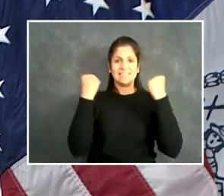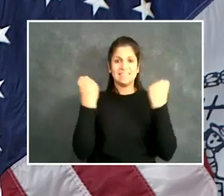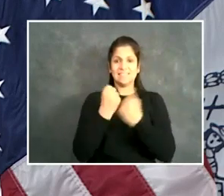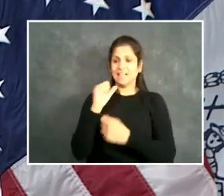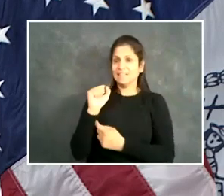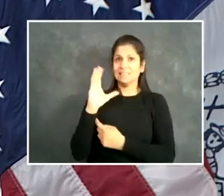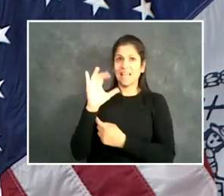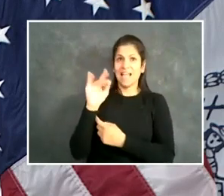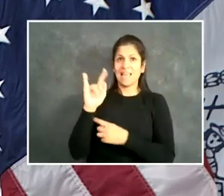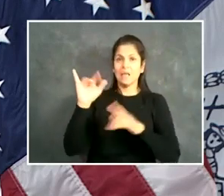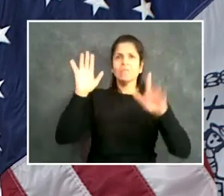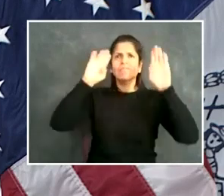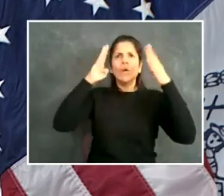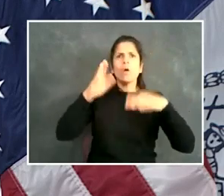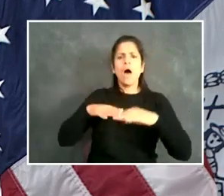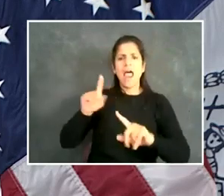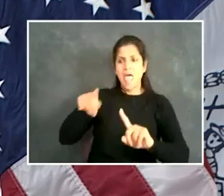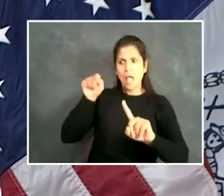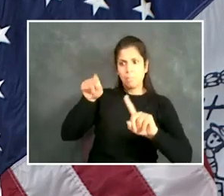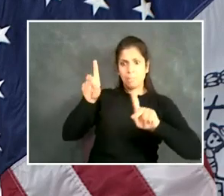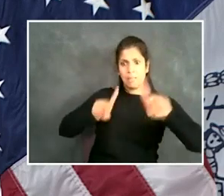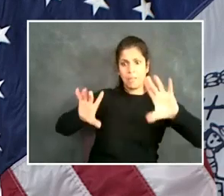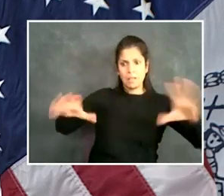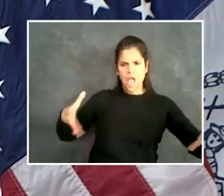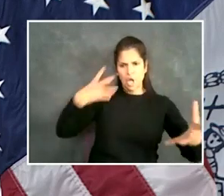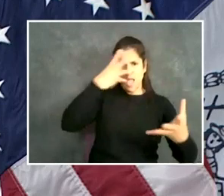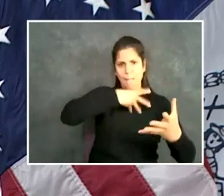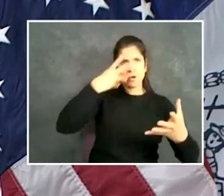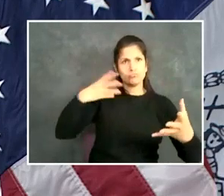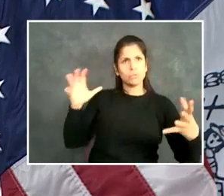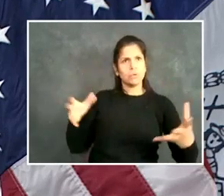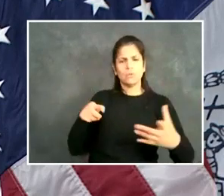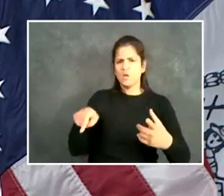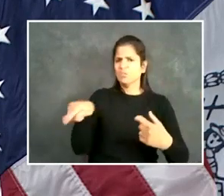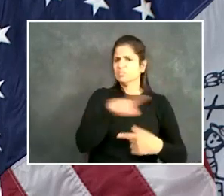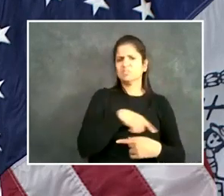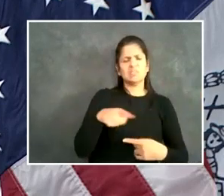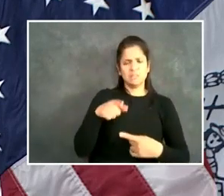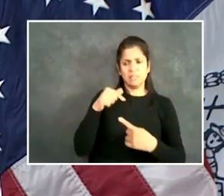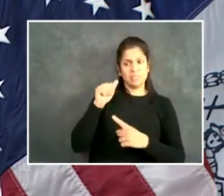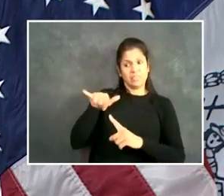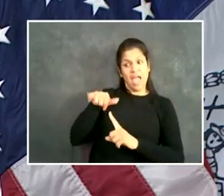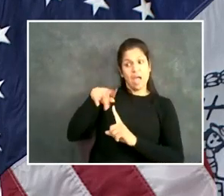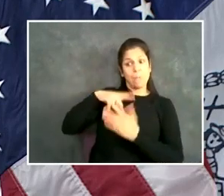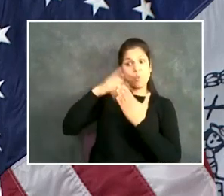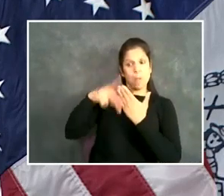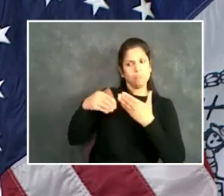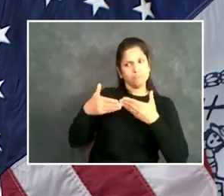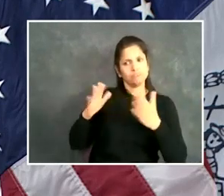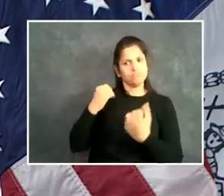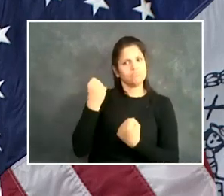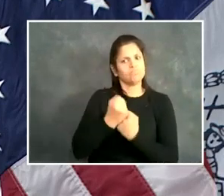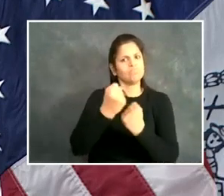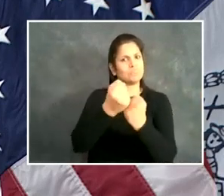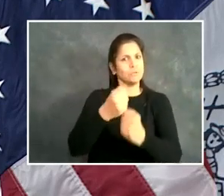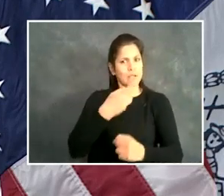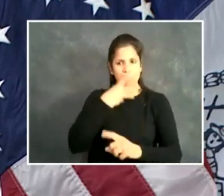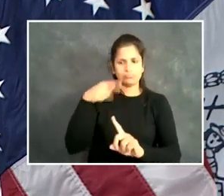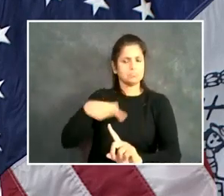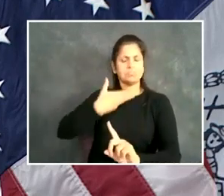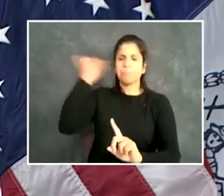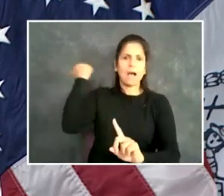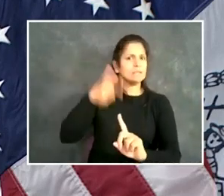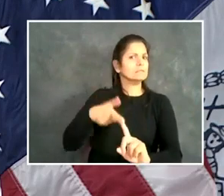IT'S EXCEPTIONAL AND IT SAYS